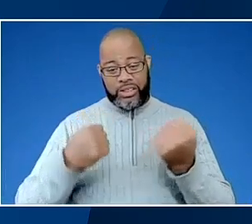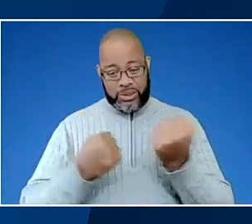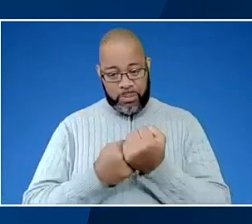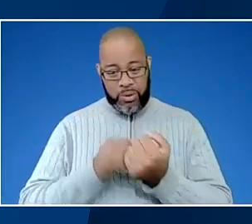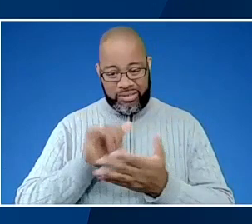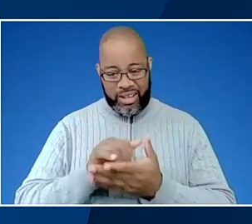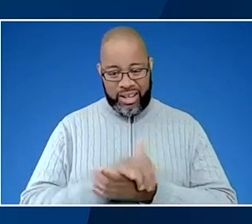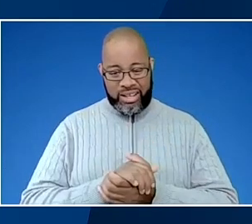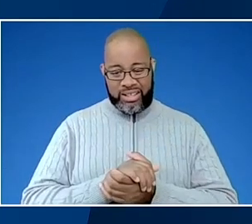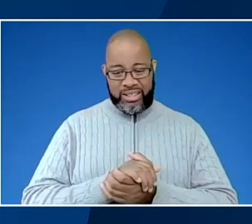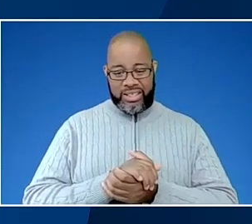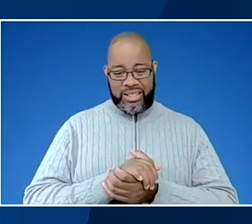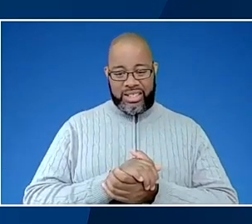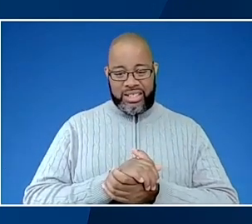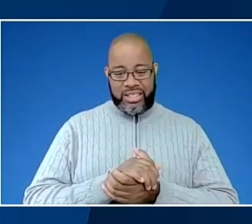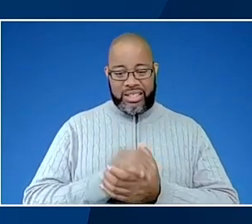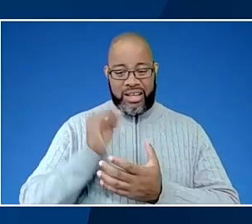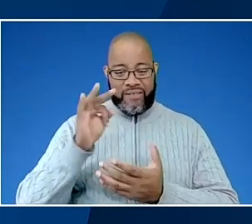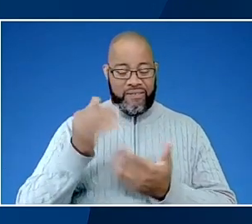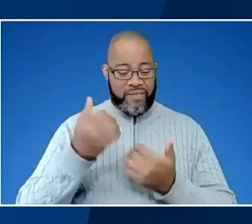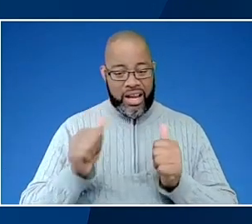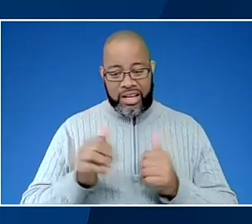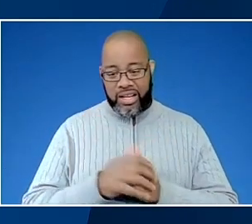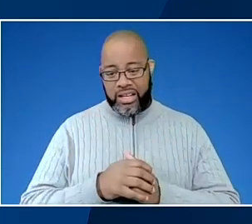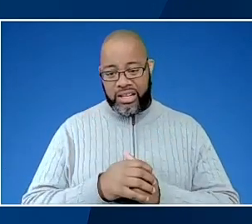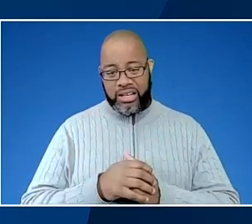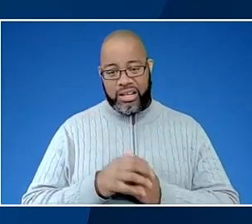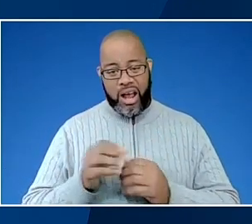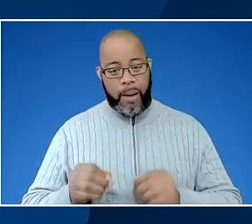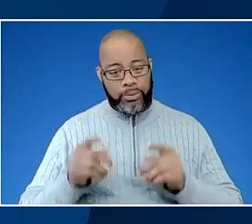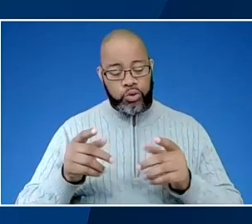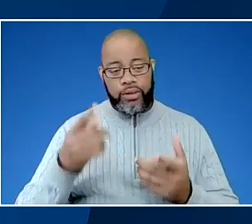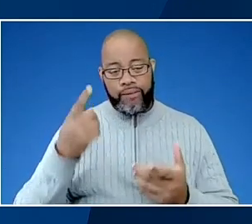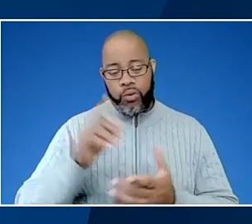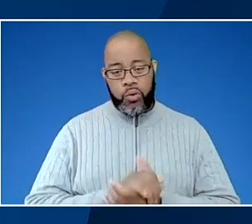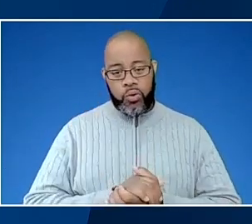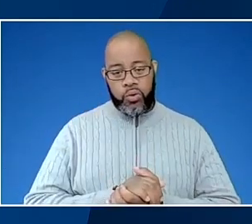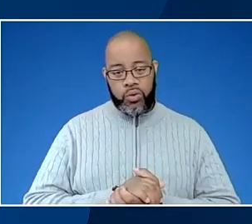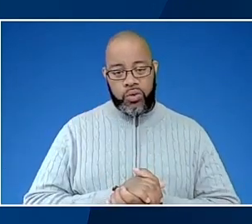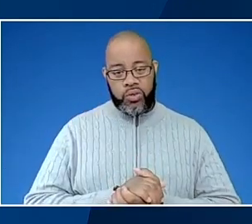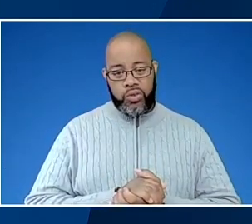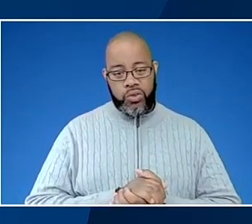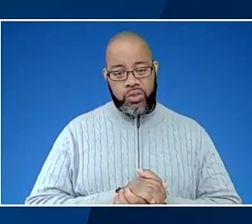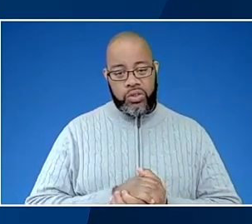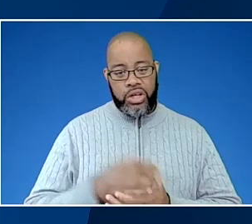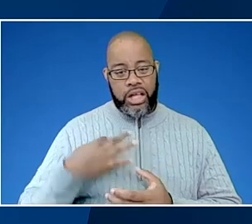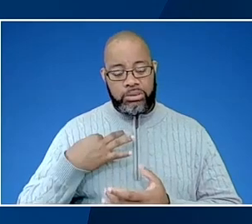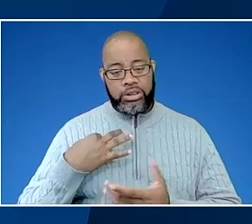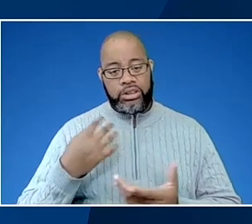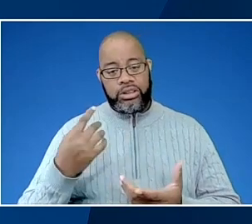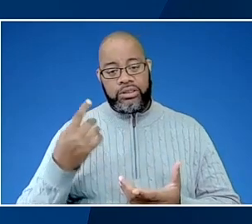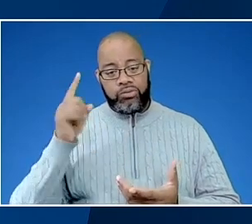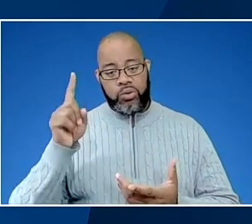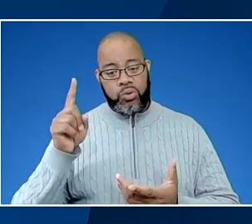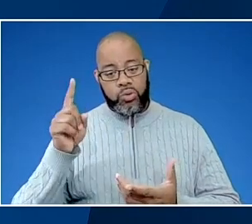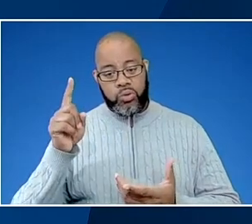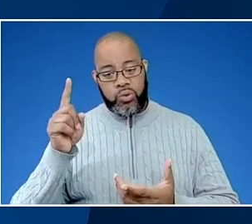If there is any opportunity for eligibility to be considered, we would